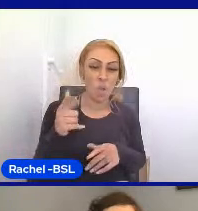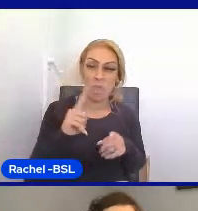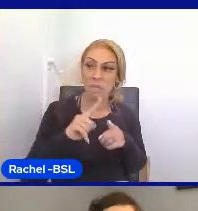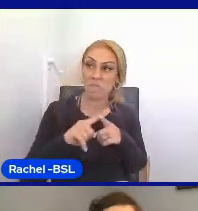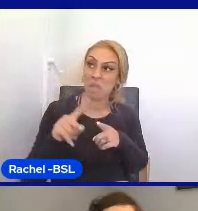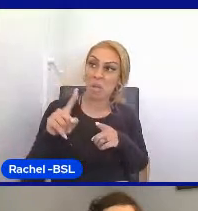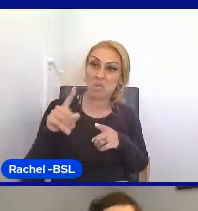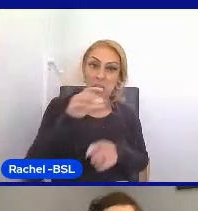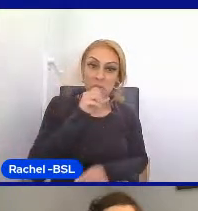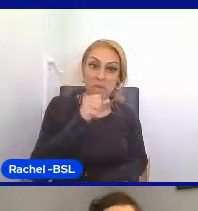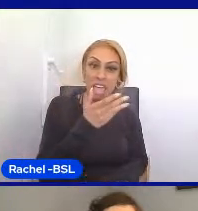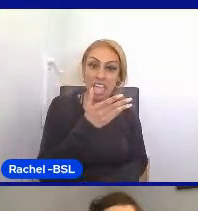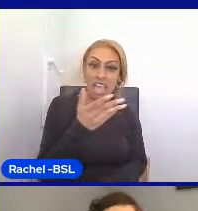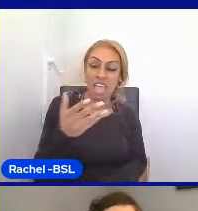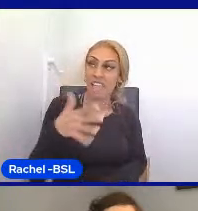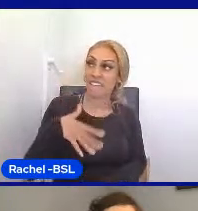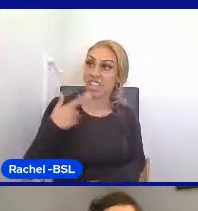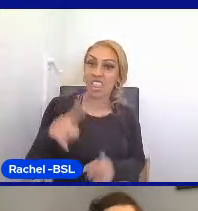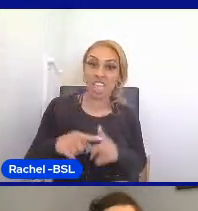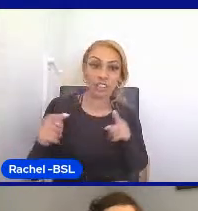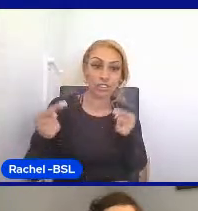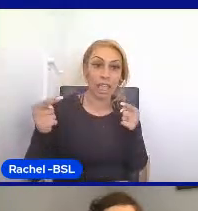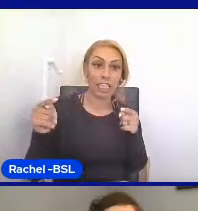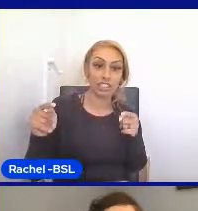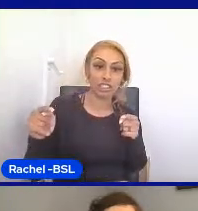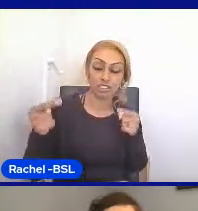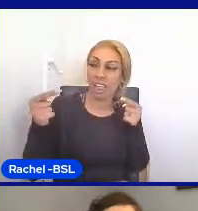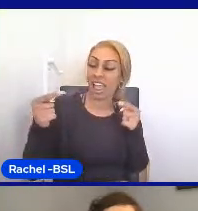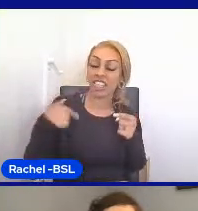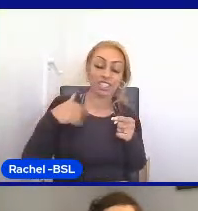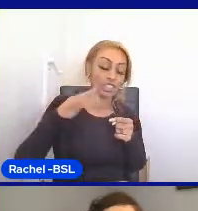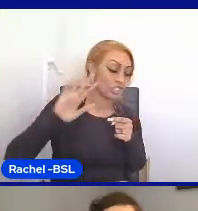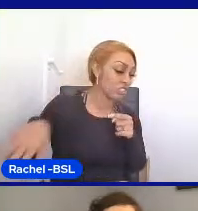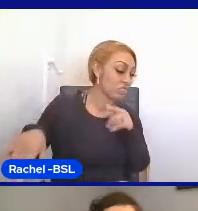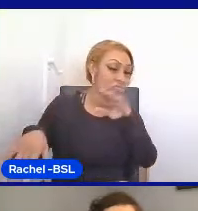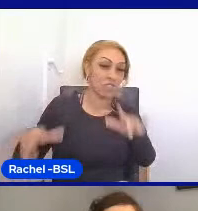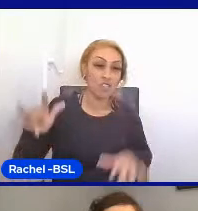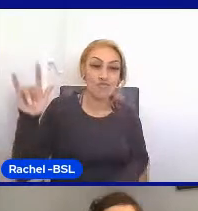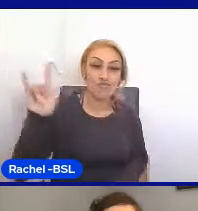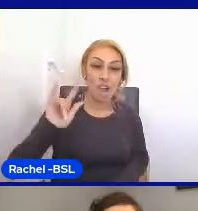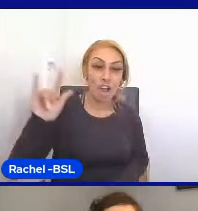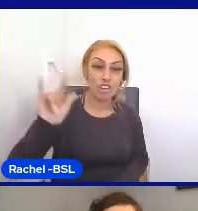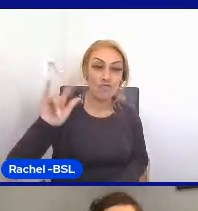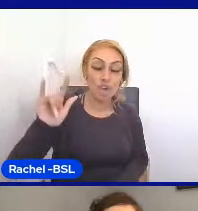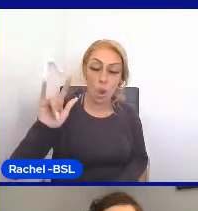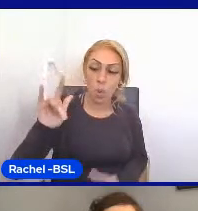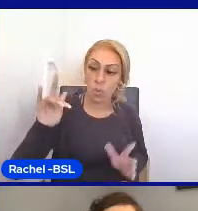place and I feel like I always have to kick against it because rock 'n' roll music is for everyone.